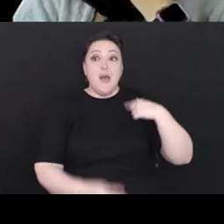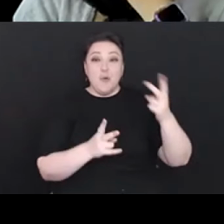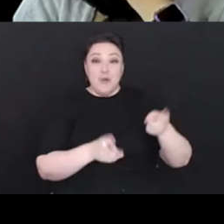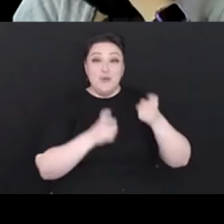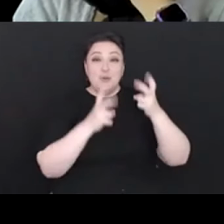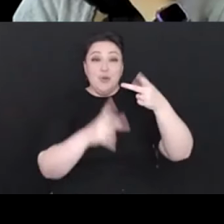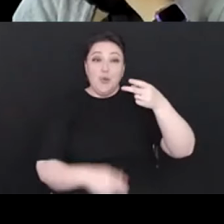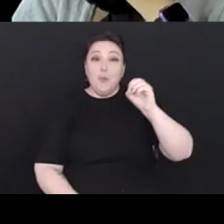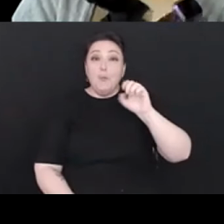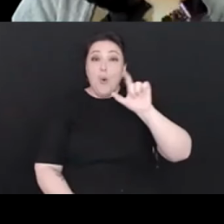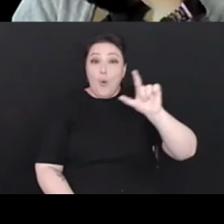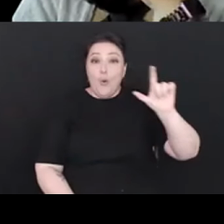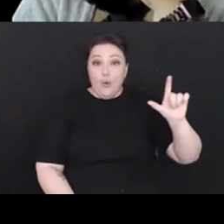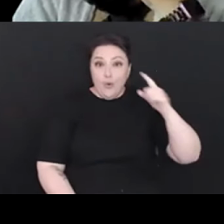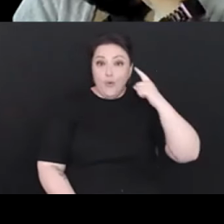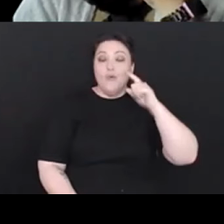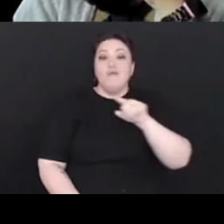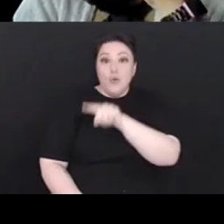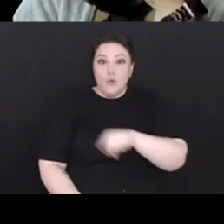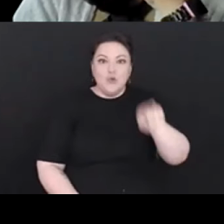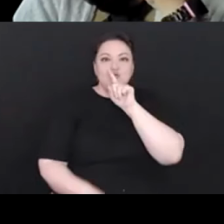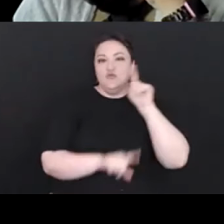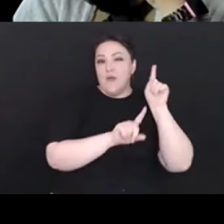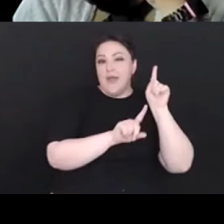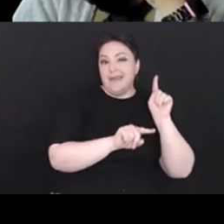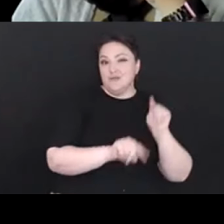that question.